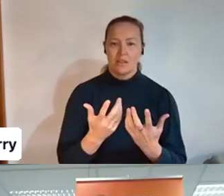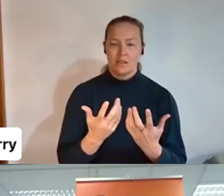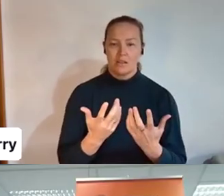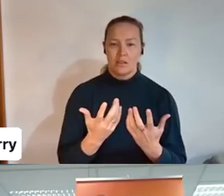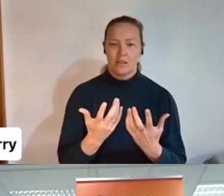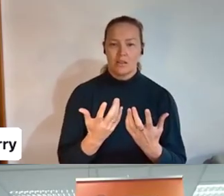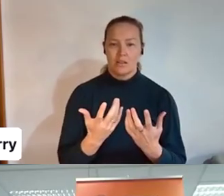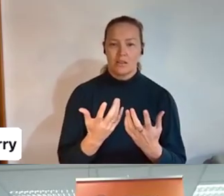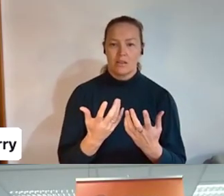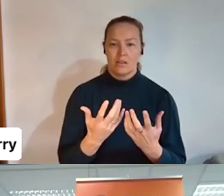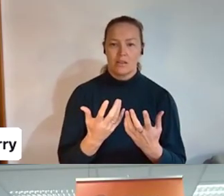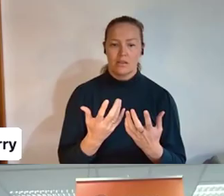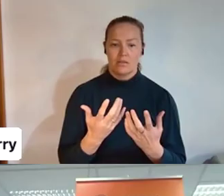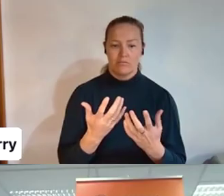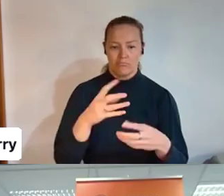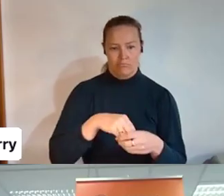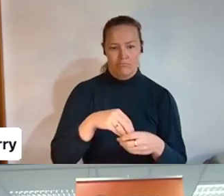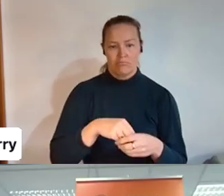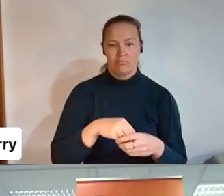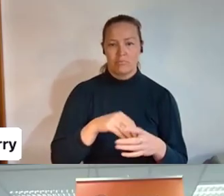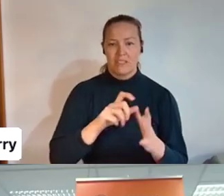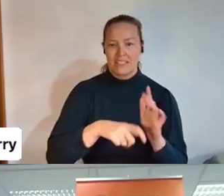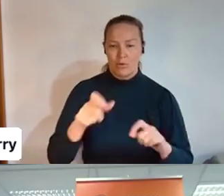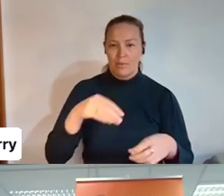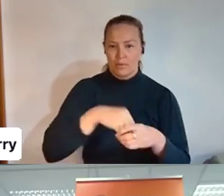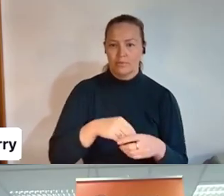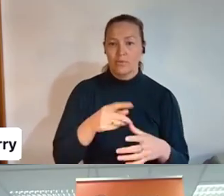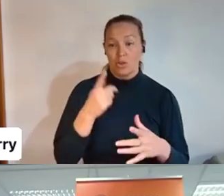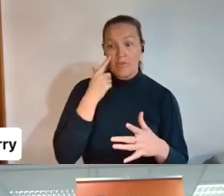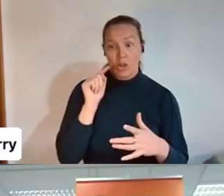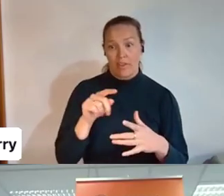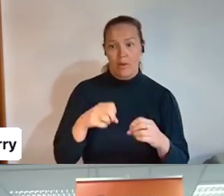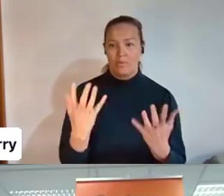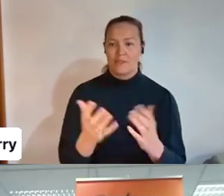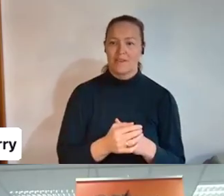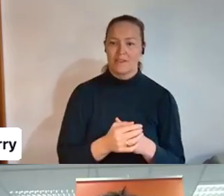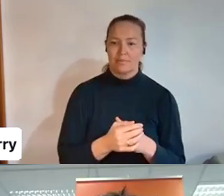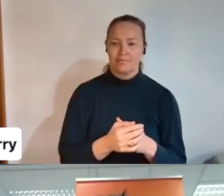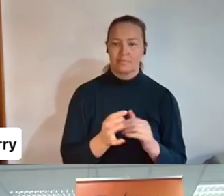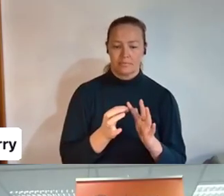suite of innovation. So please have a look for ideas and inspiration there. Awesome,